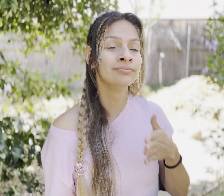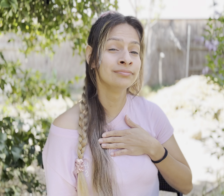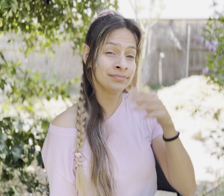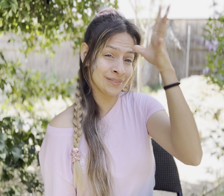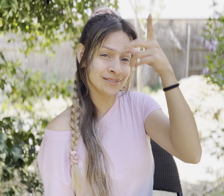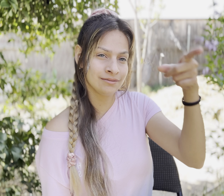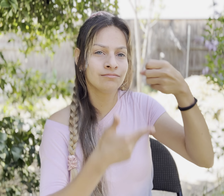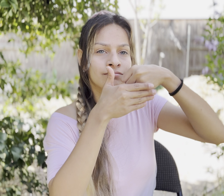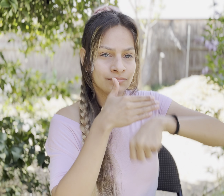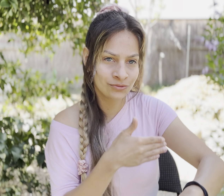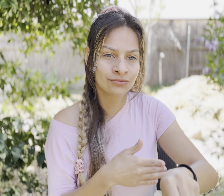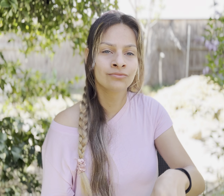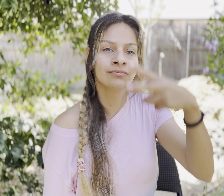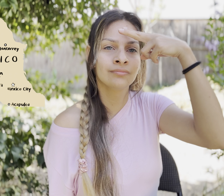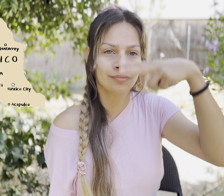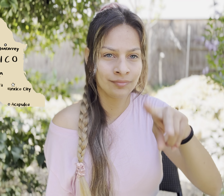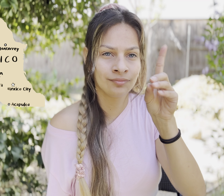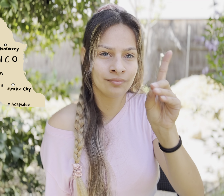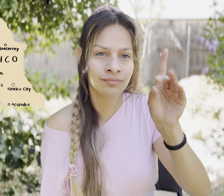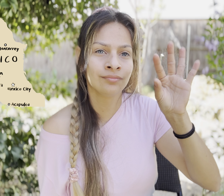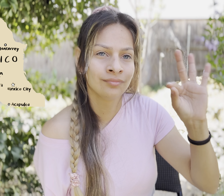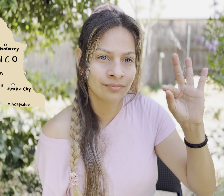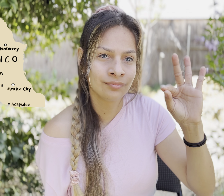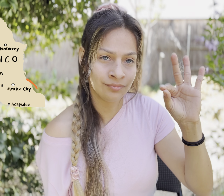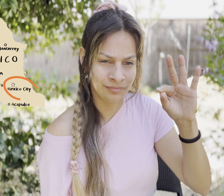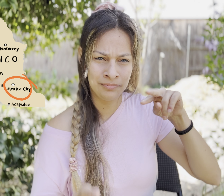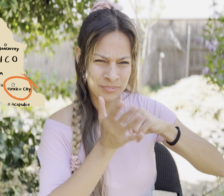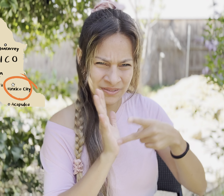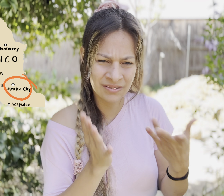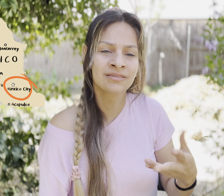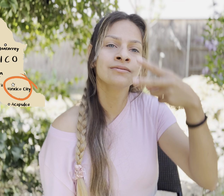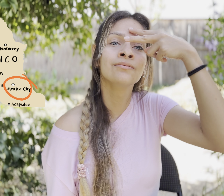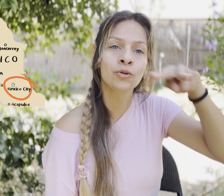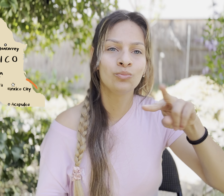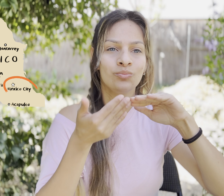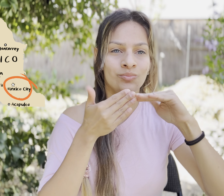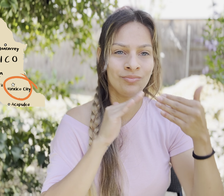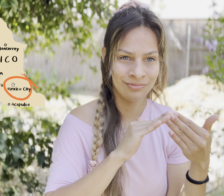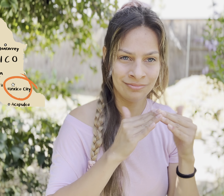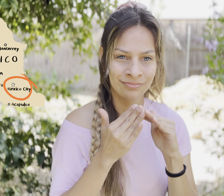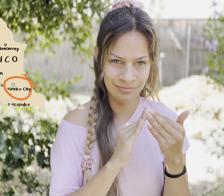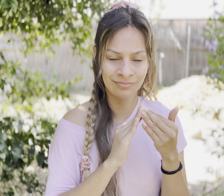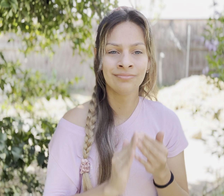My dad was born in Mexico City.